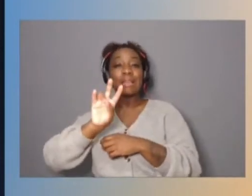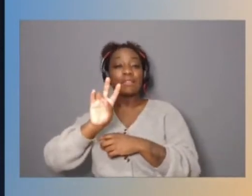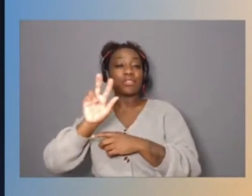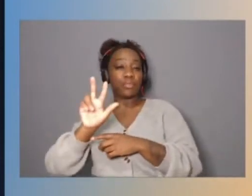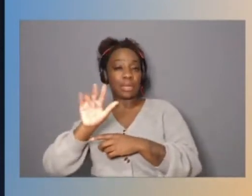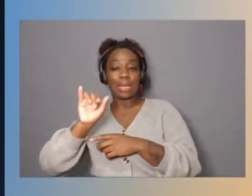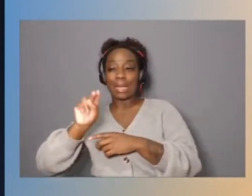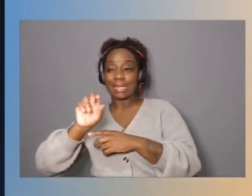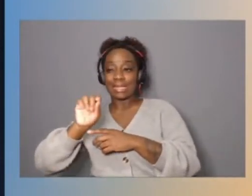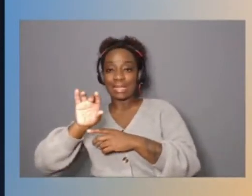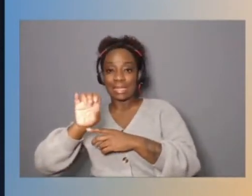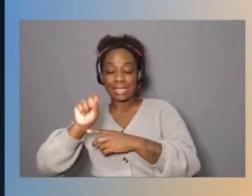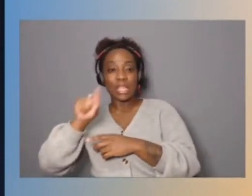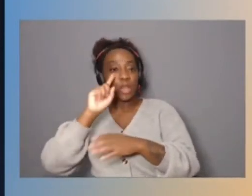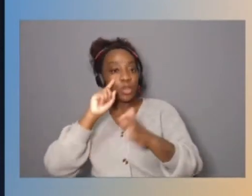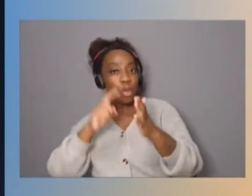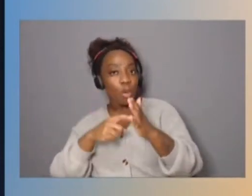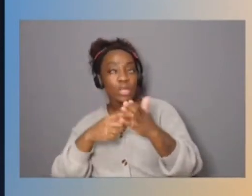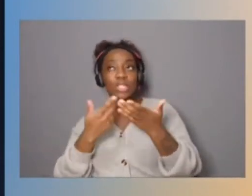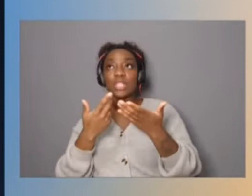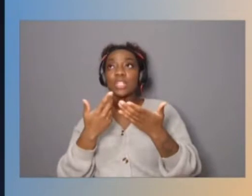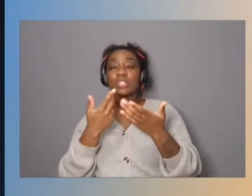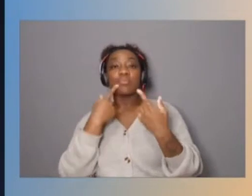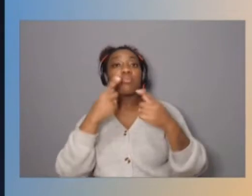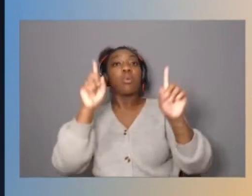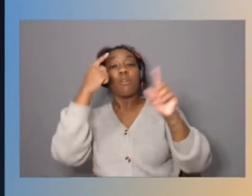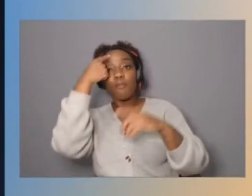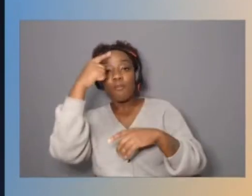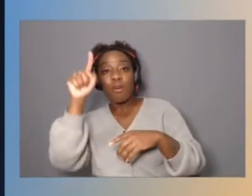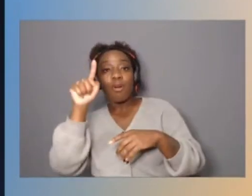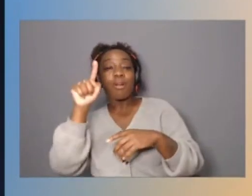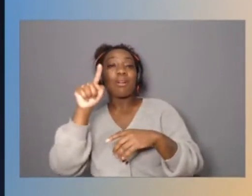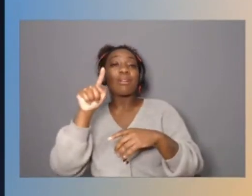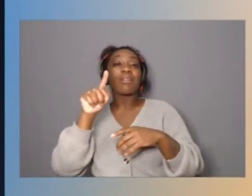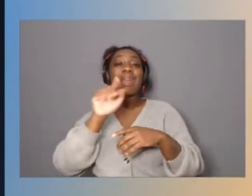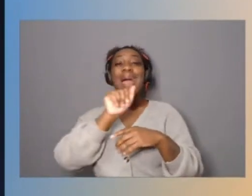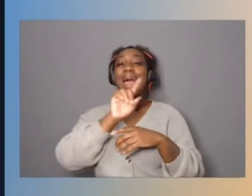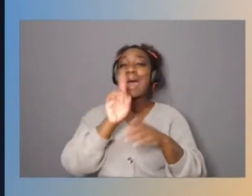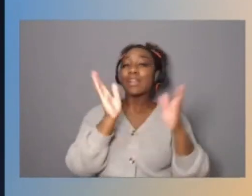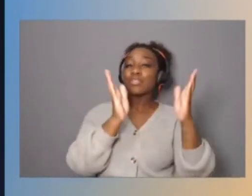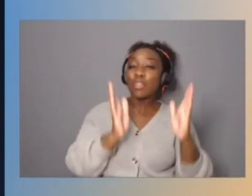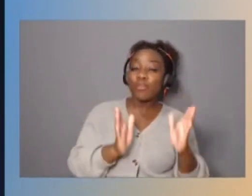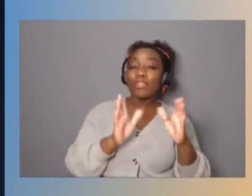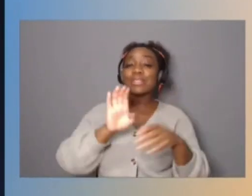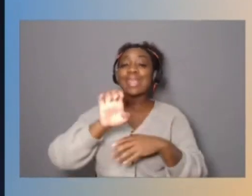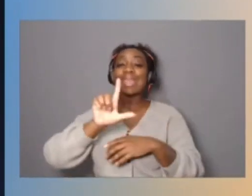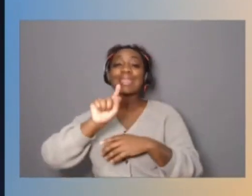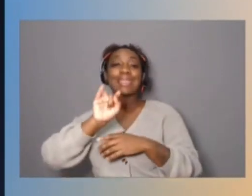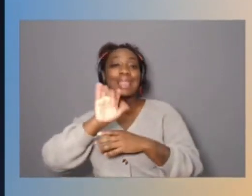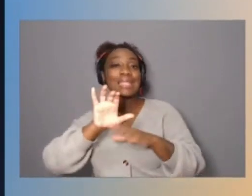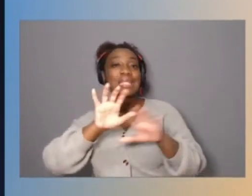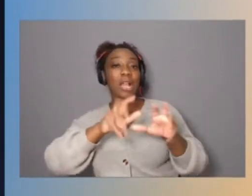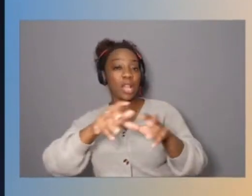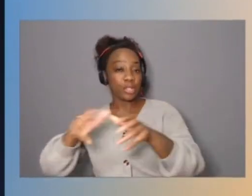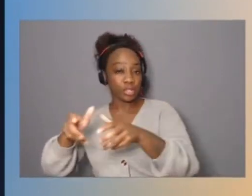like ad servers and ElastiCache clusters. They found that it's 40% better in terms of latency.